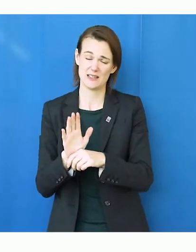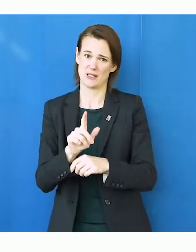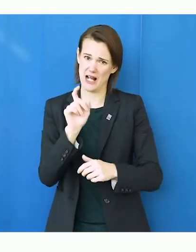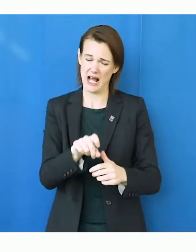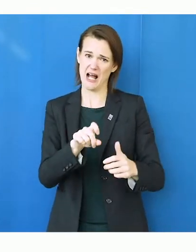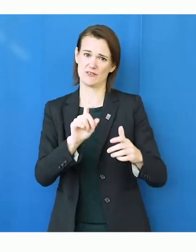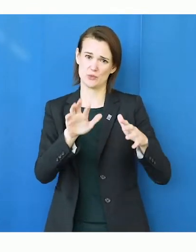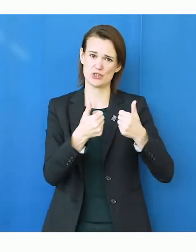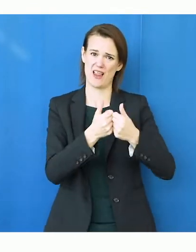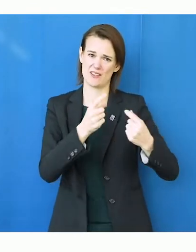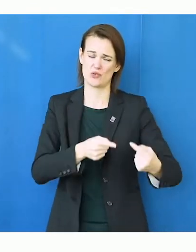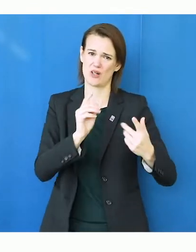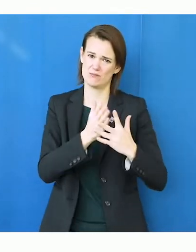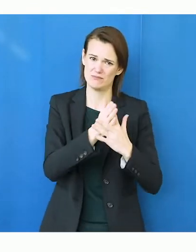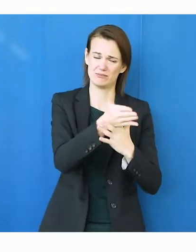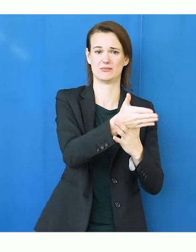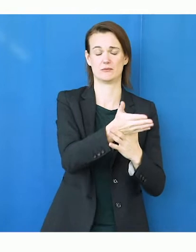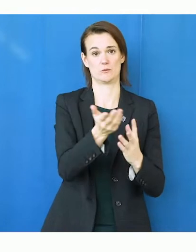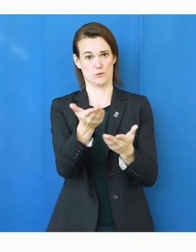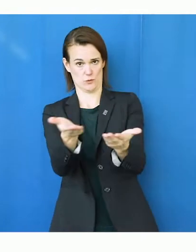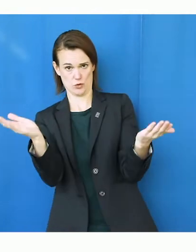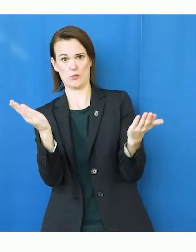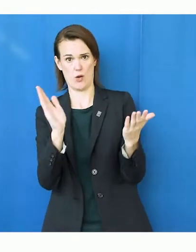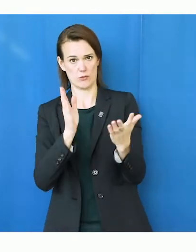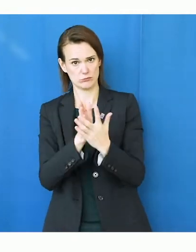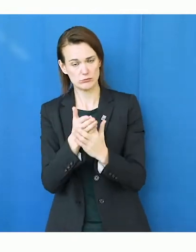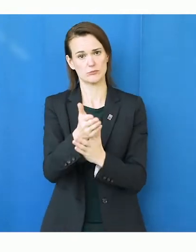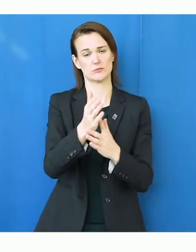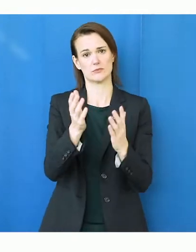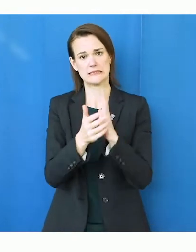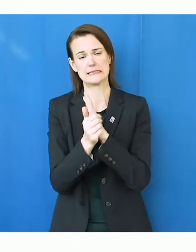The fact that you all strove to acquire the tools and develop your skills is remarkable.